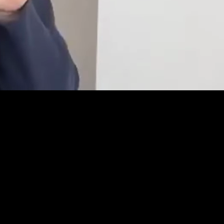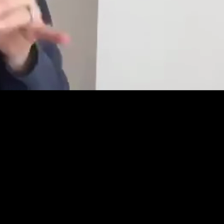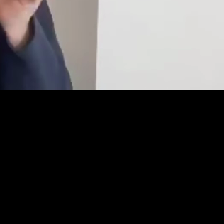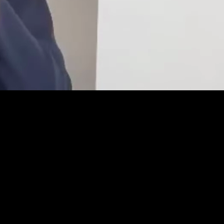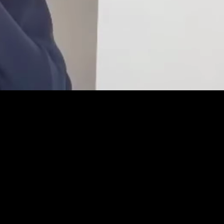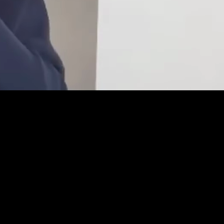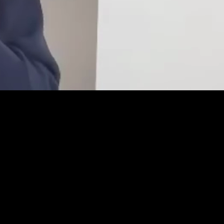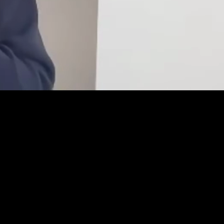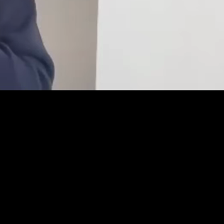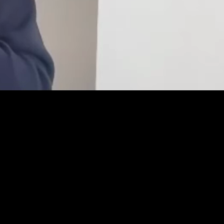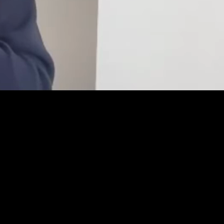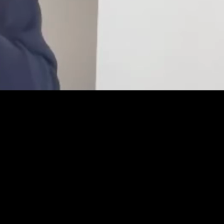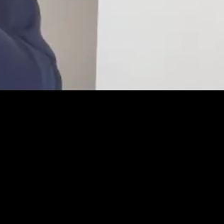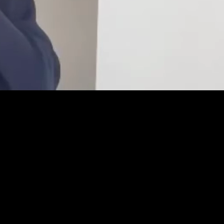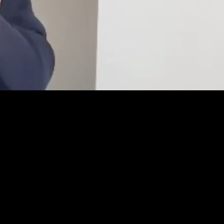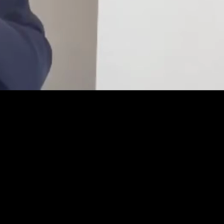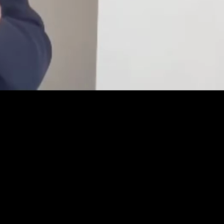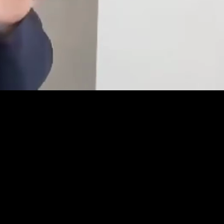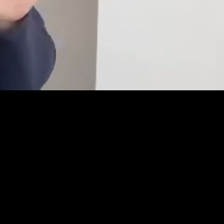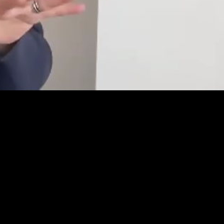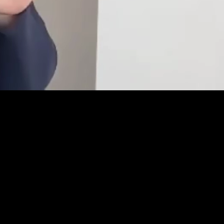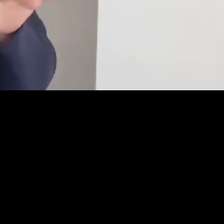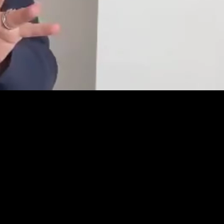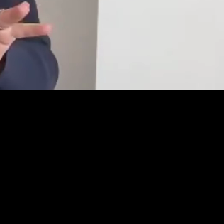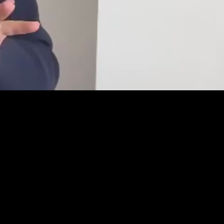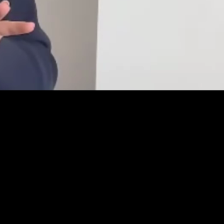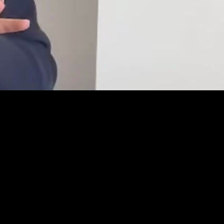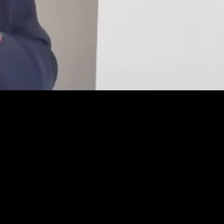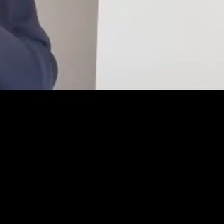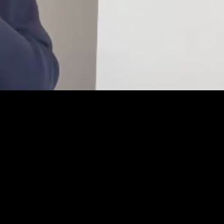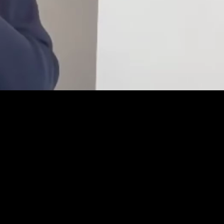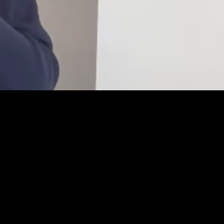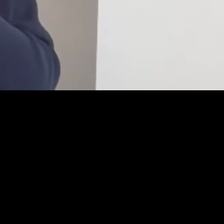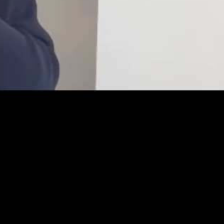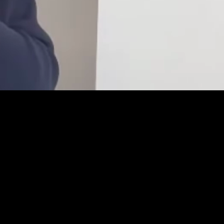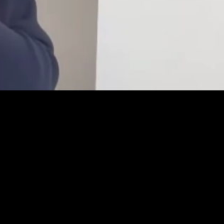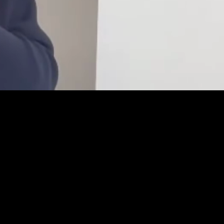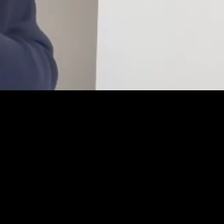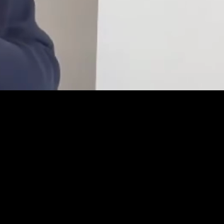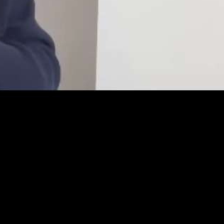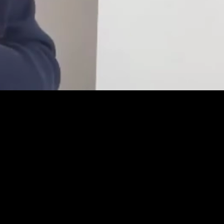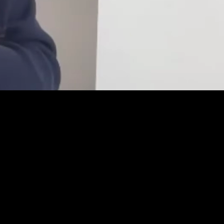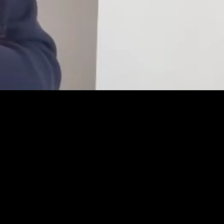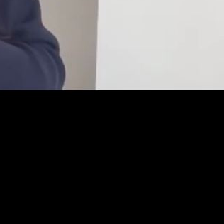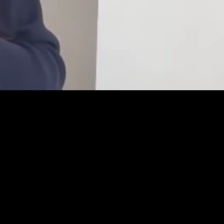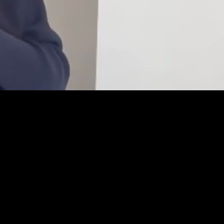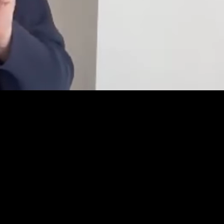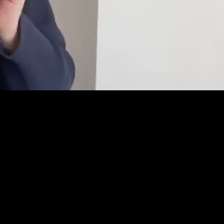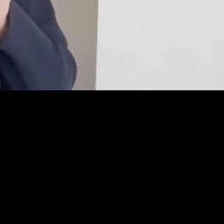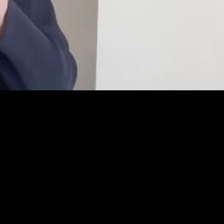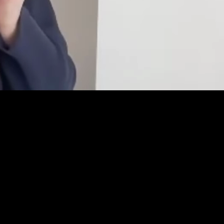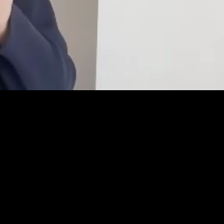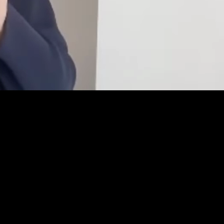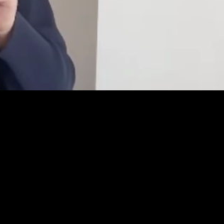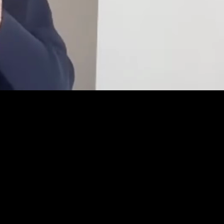I think it's maybe slightly more involved. Squarespace is really designed, and Wix as well, for people